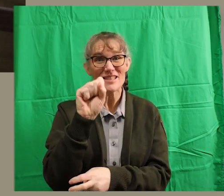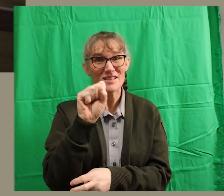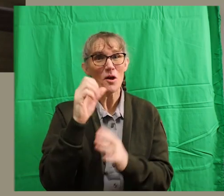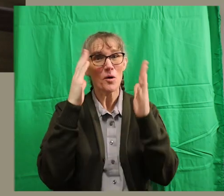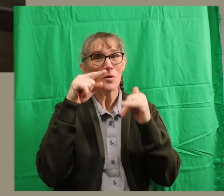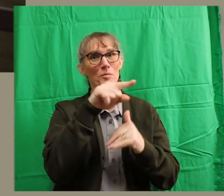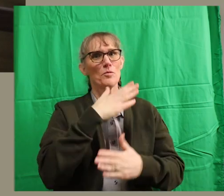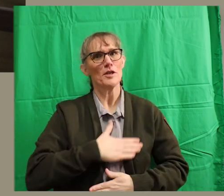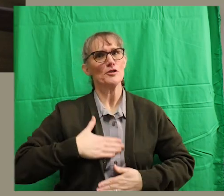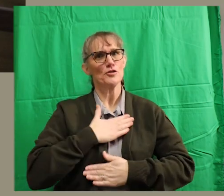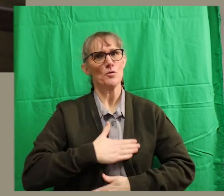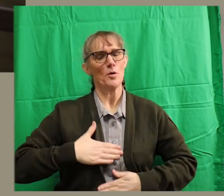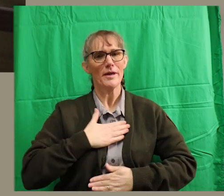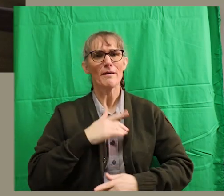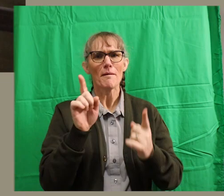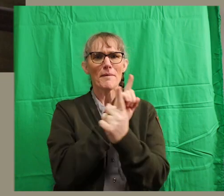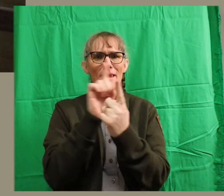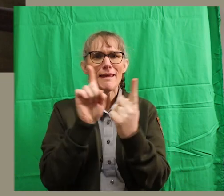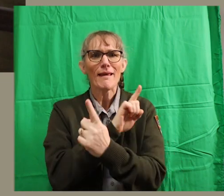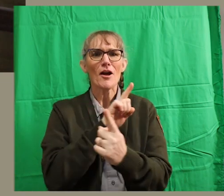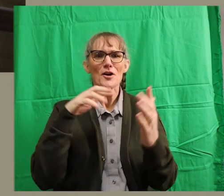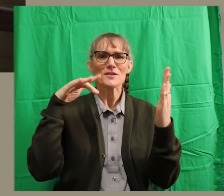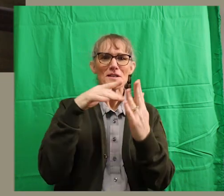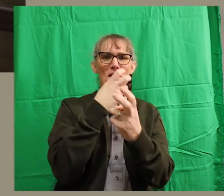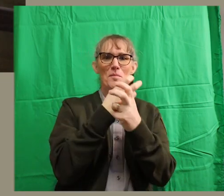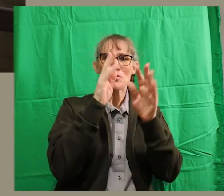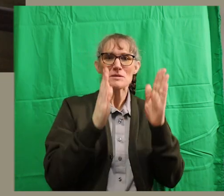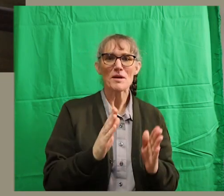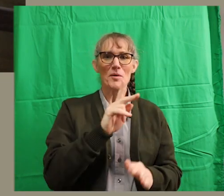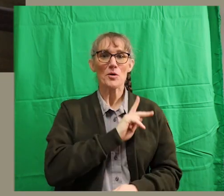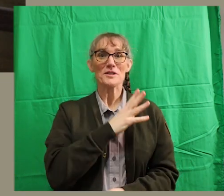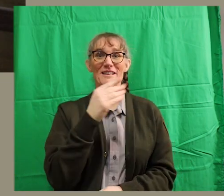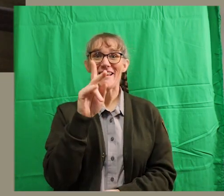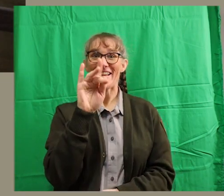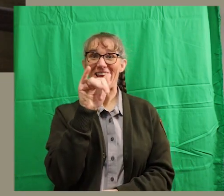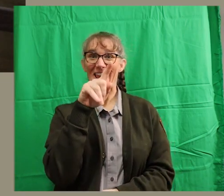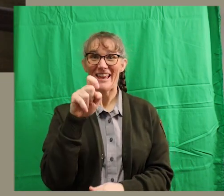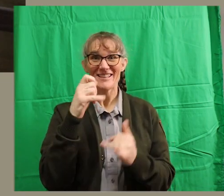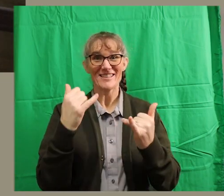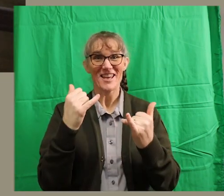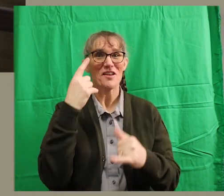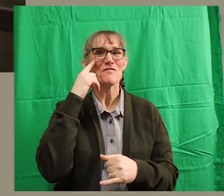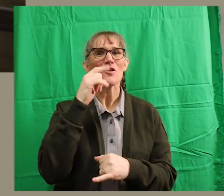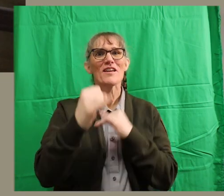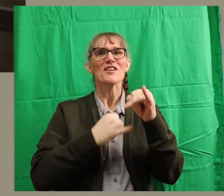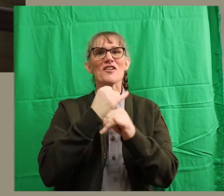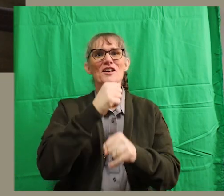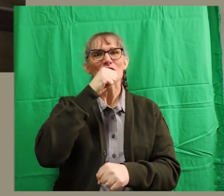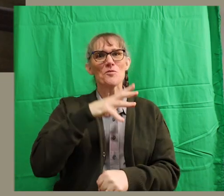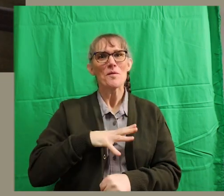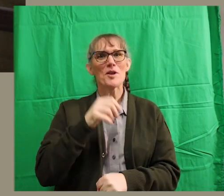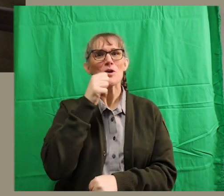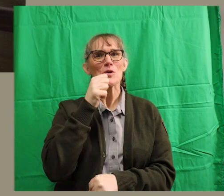hope you enjoyed getting to know our paleontologists Kristin and Kate today for the International Women and Girls in Science Day.